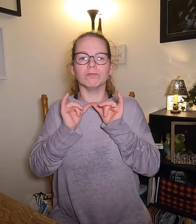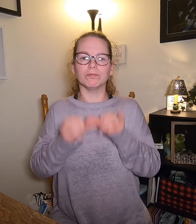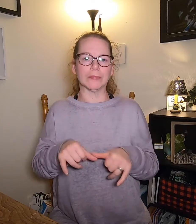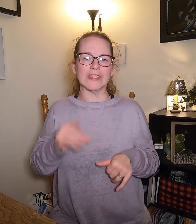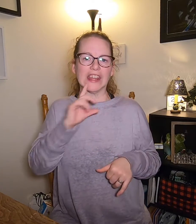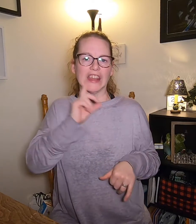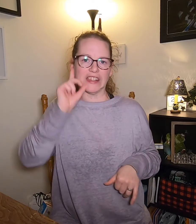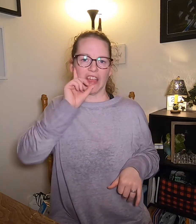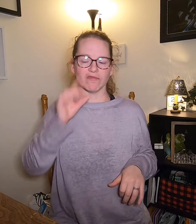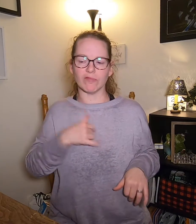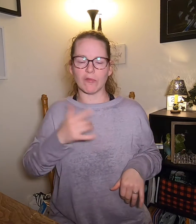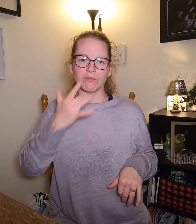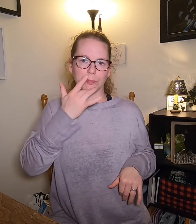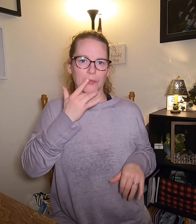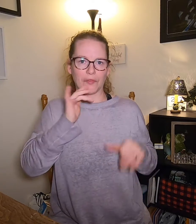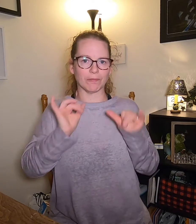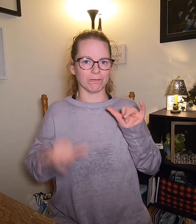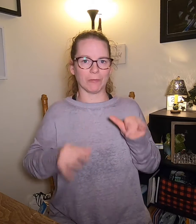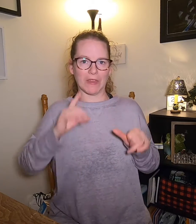I'll remain deaf/ hard of hearing